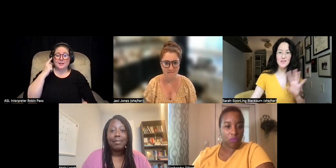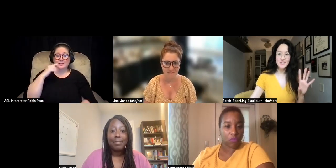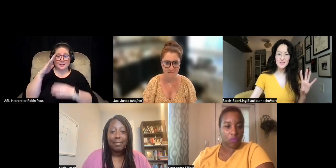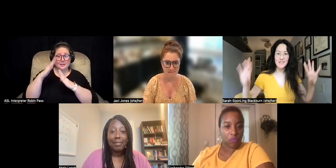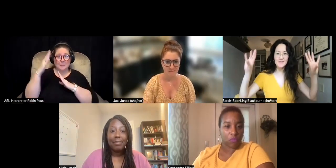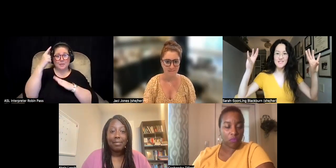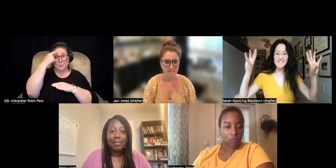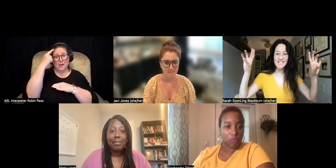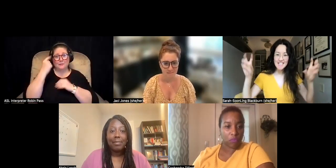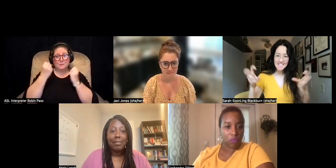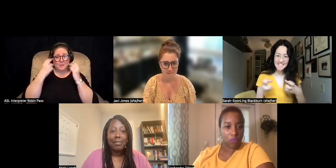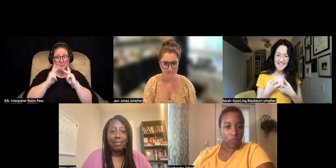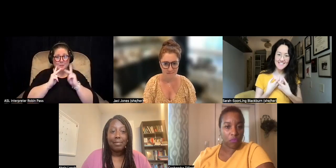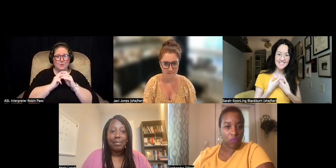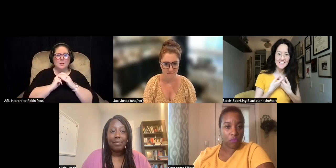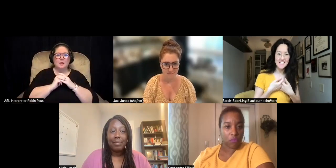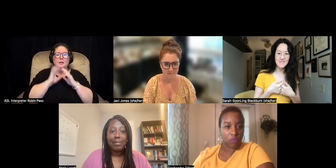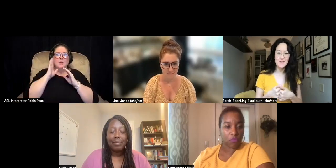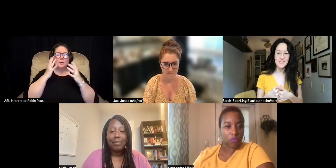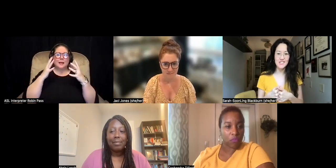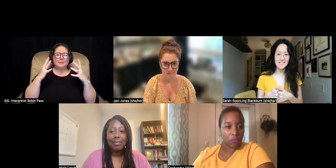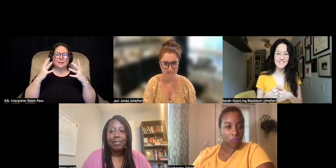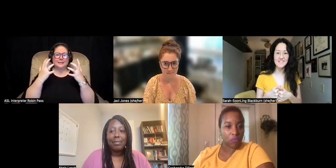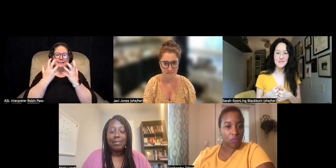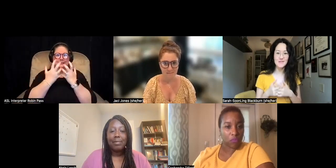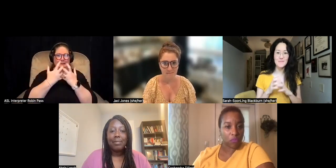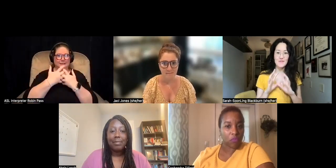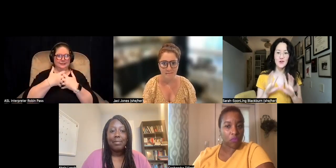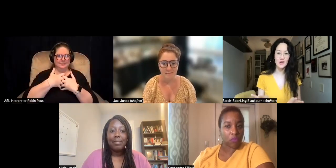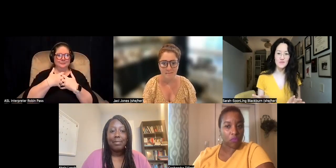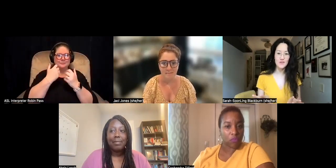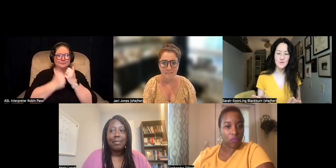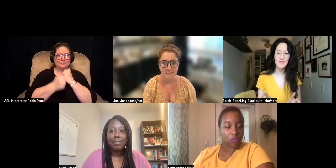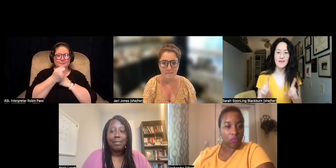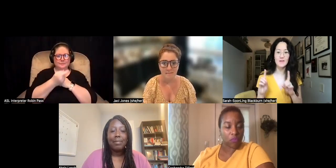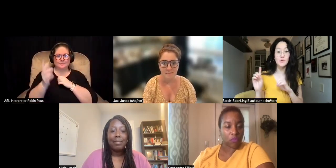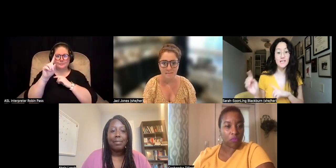do is kind of synthesize the last few questions to something for all of you and then we'll take